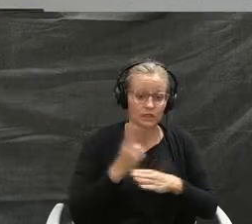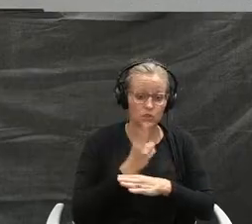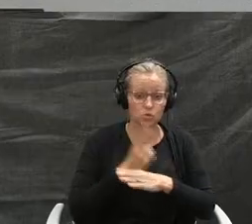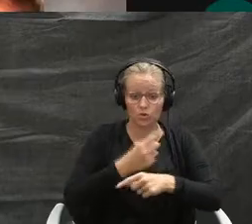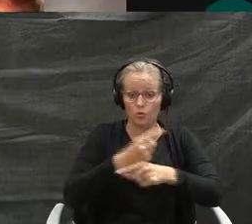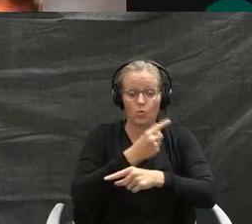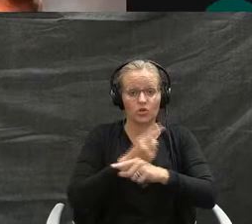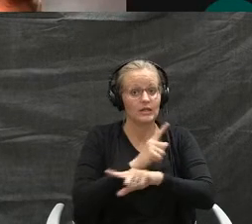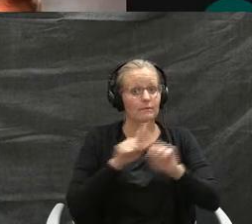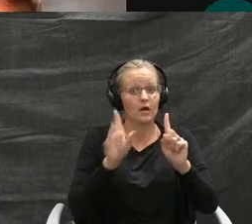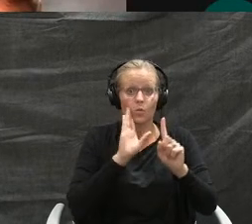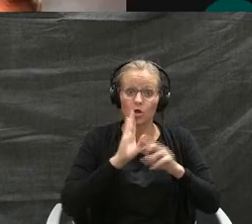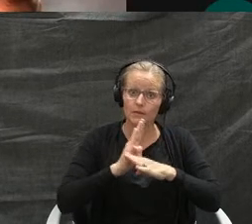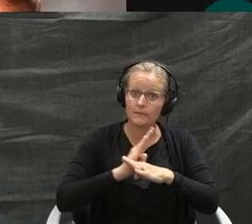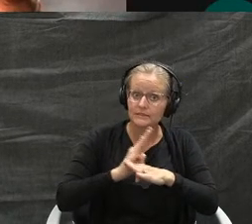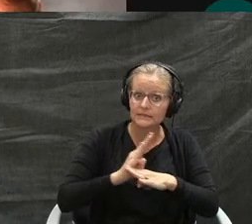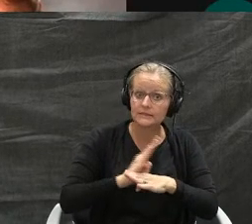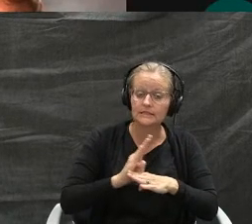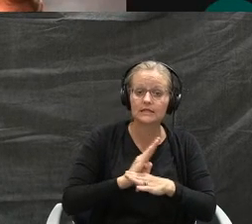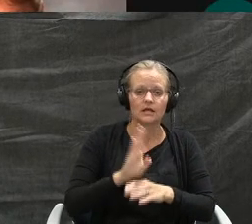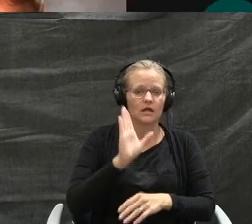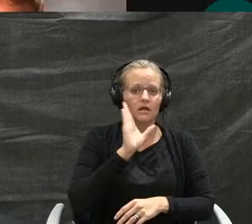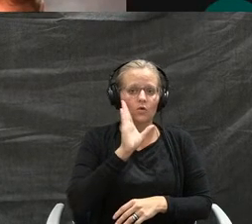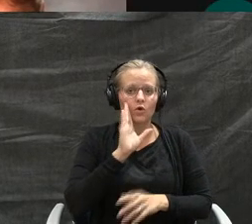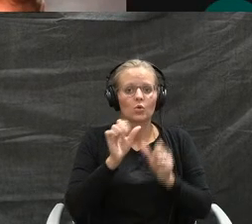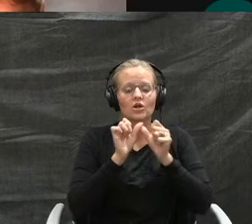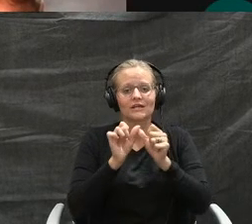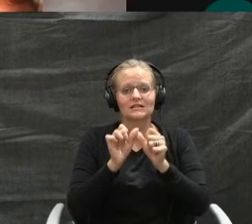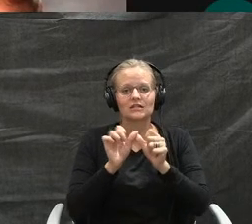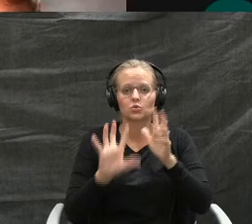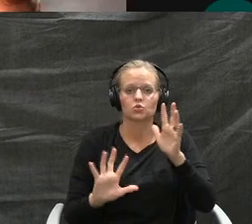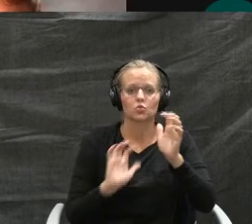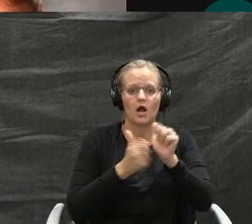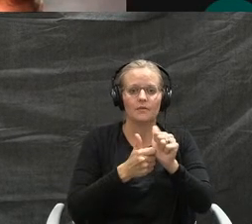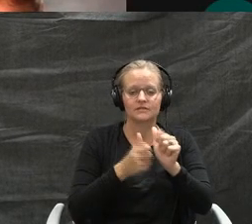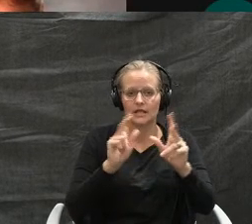And we'll keep up people on you know if there's some new